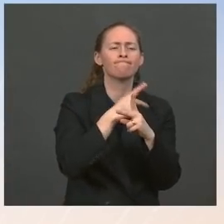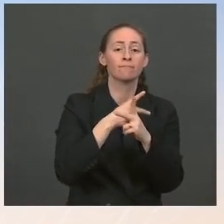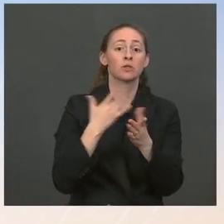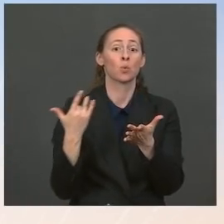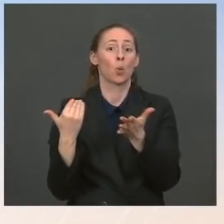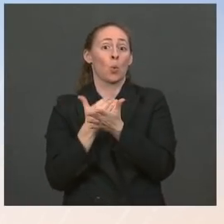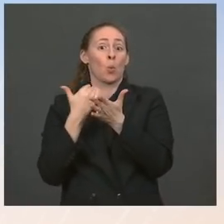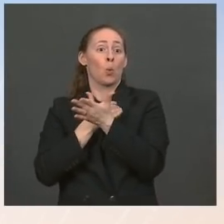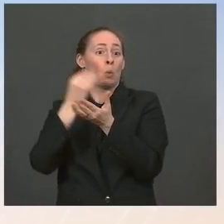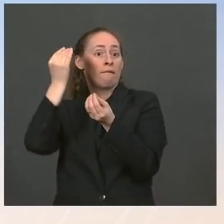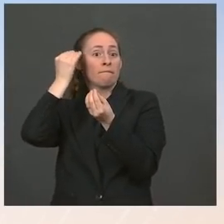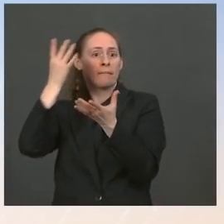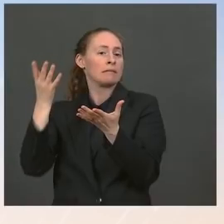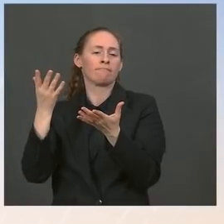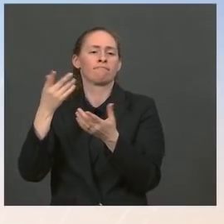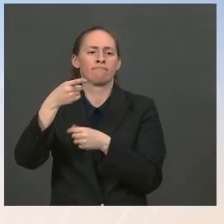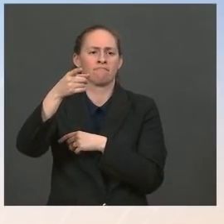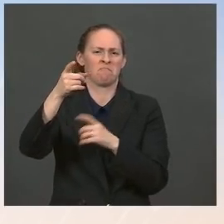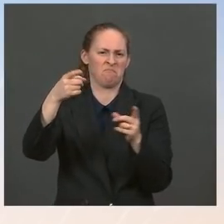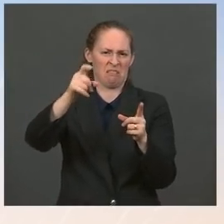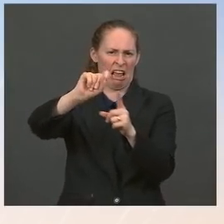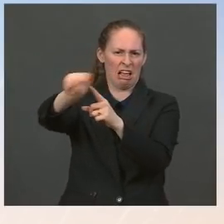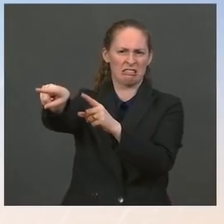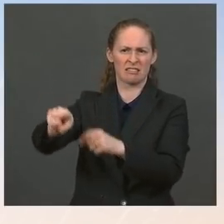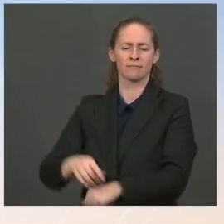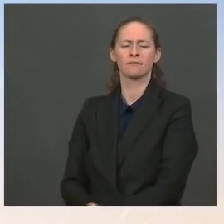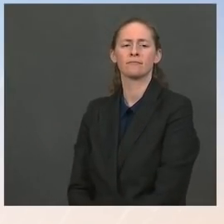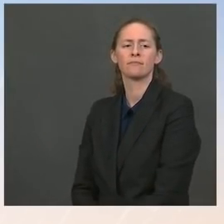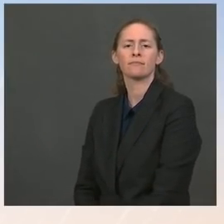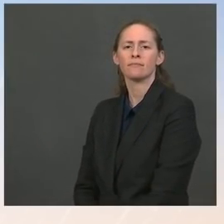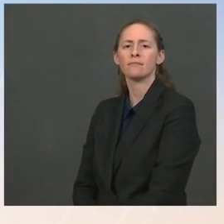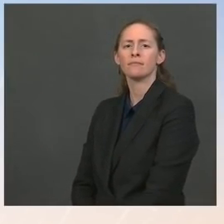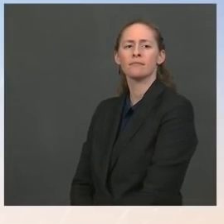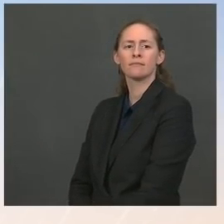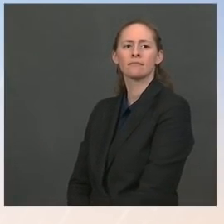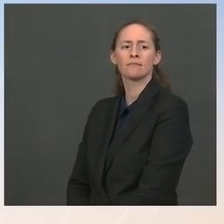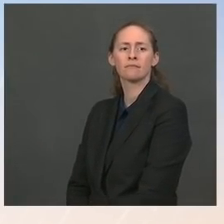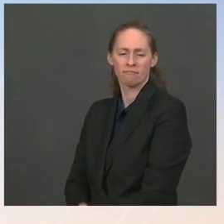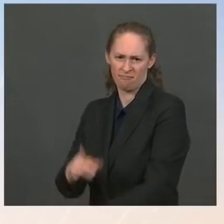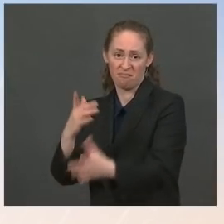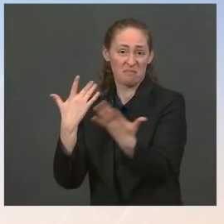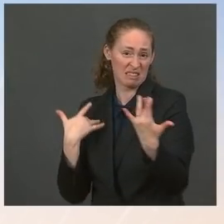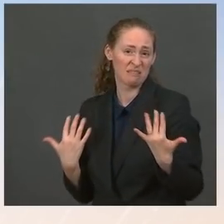The Press: Is it fair to say the administration is waiting on the result of -- Ms. Jean-Pierre: We're waiting, right? The Press: -- the review? >> Ms. Jean-Pierre: There is a review, and we're waiting.